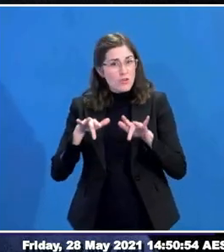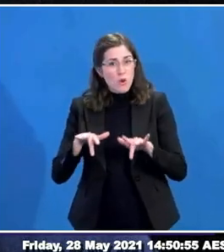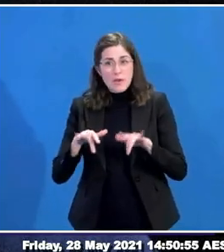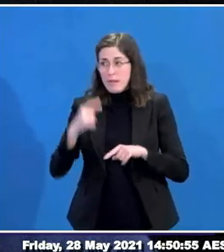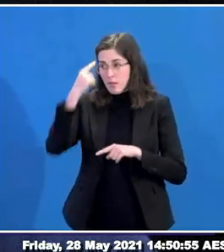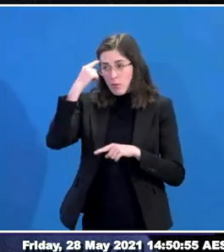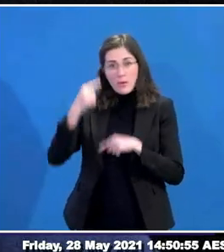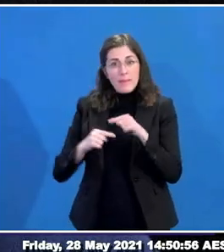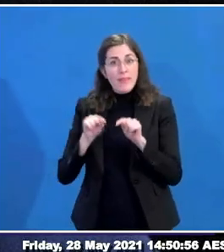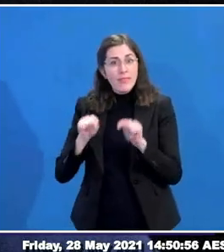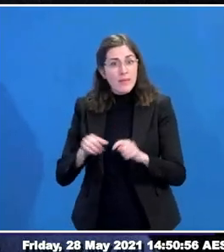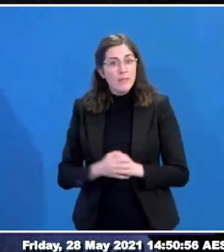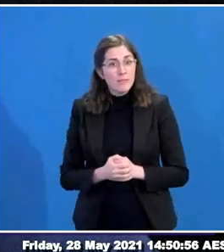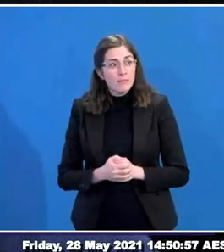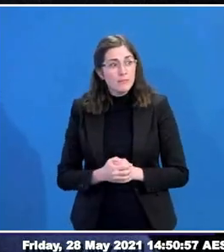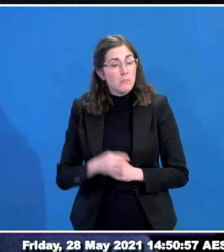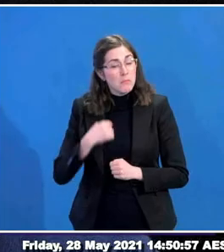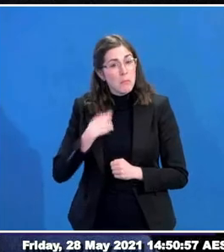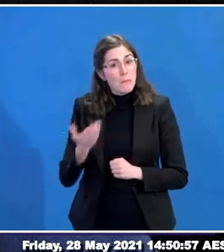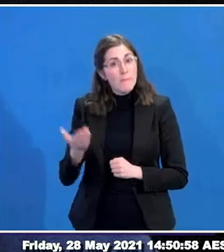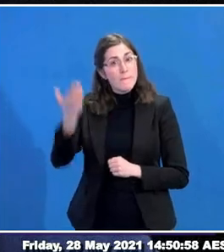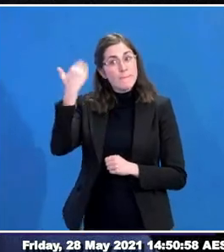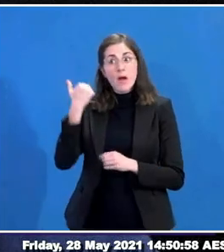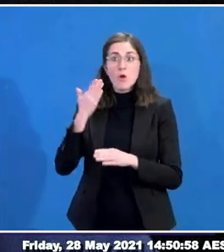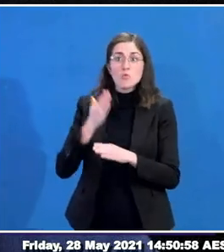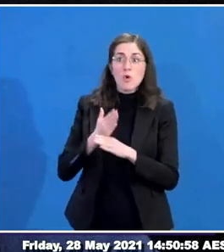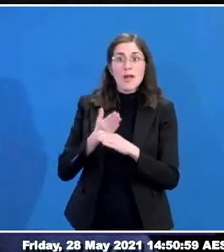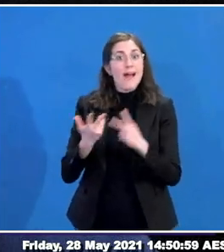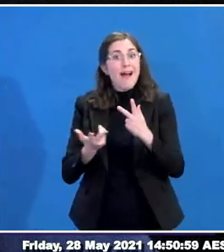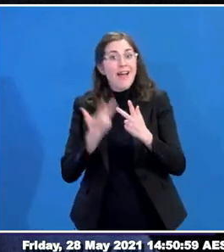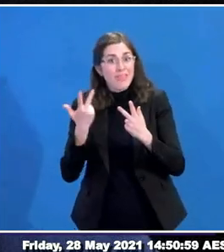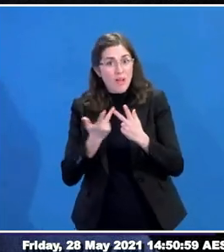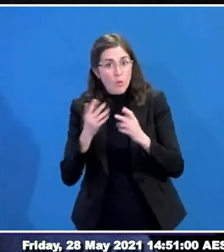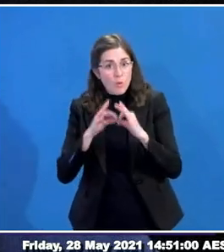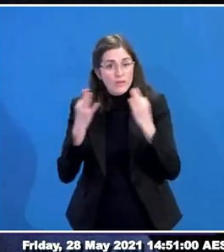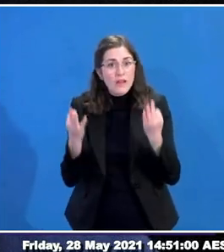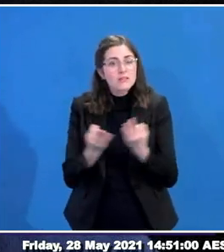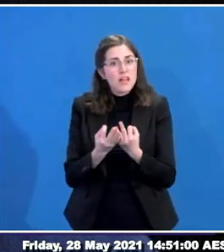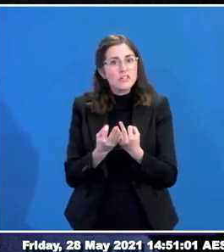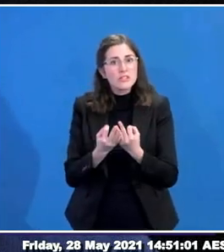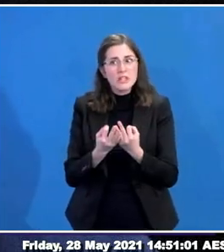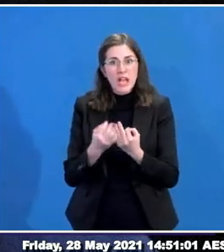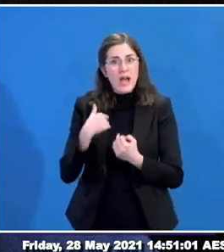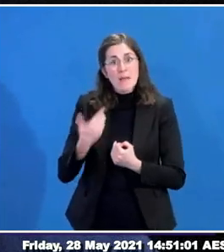I have worked in regulatory systems in other domains in environmental regulation